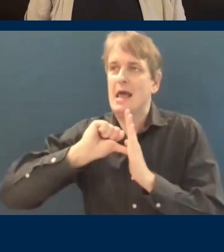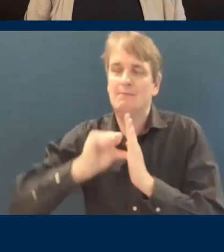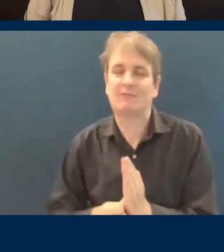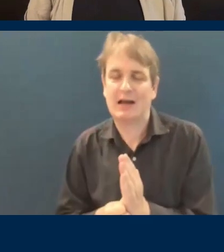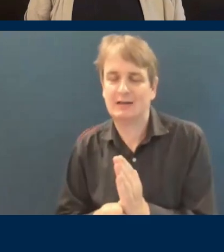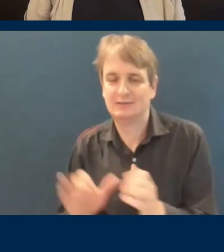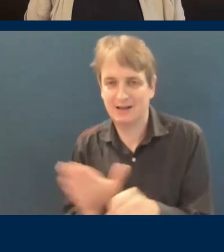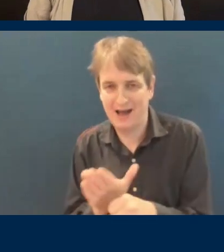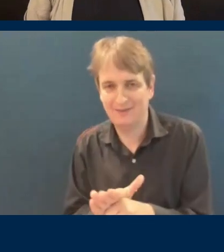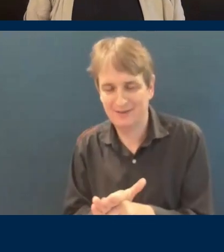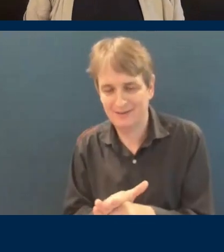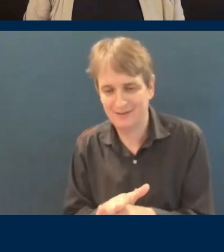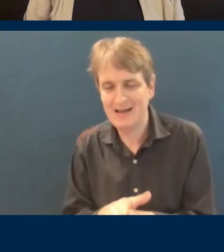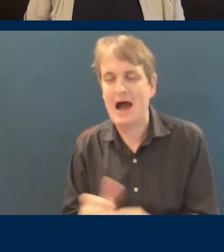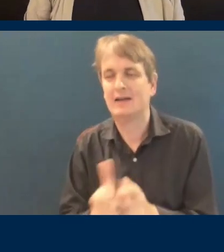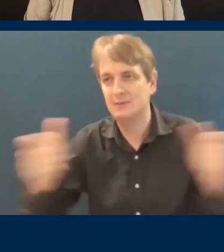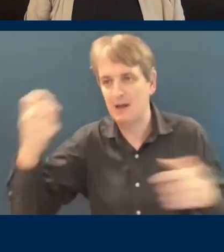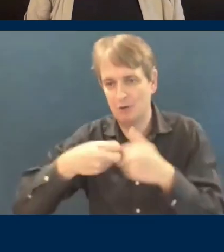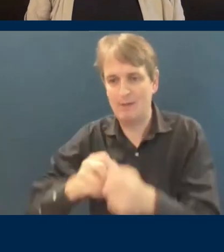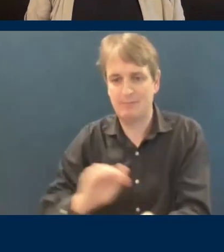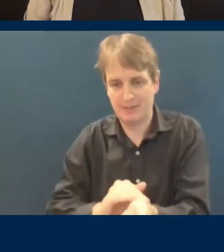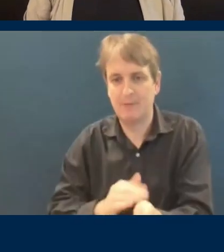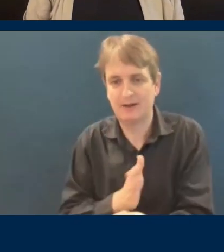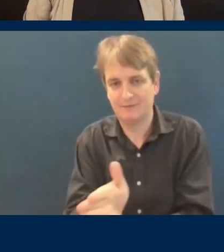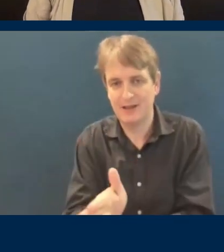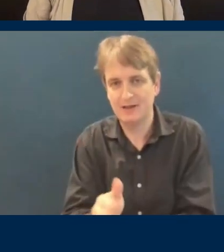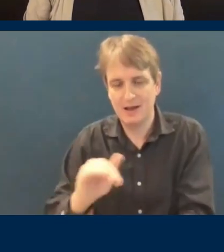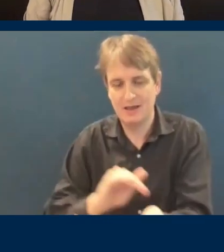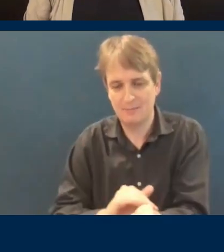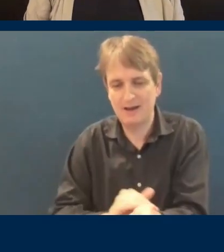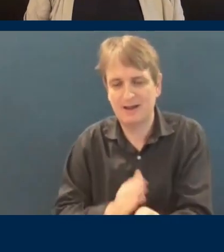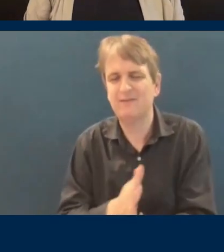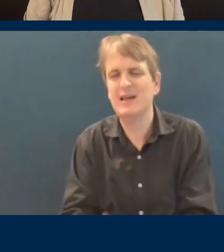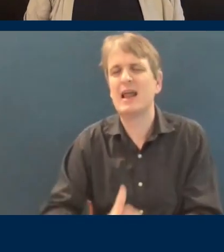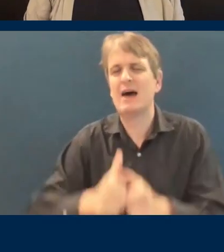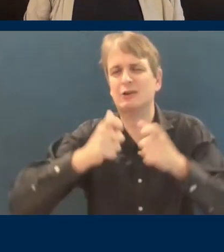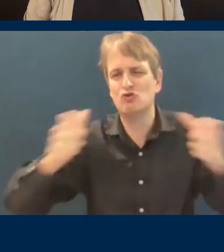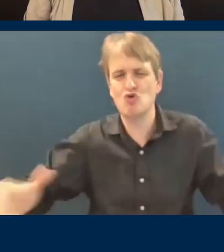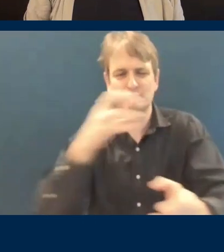And last thing that I can't emphasize enough. One of the biggest problems in the medical field